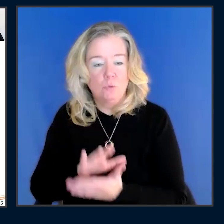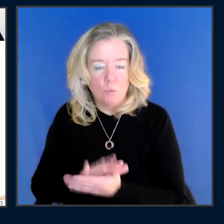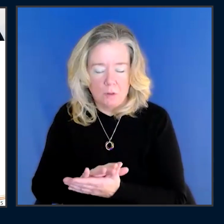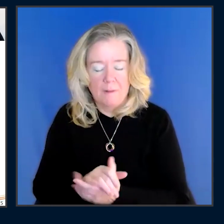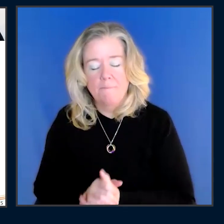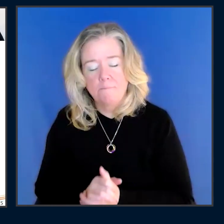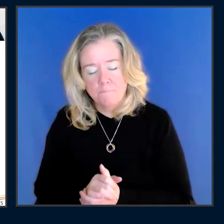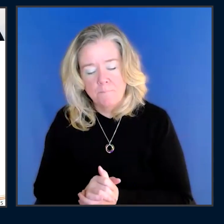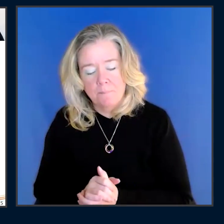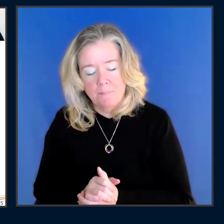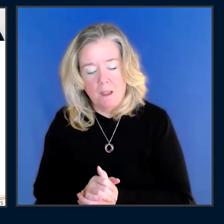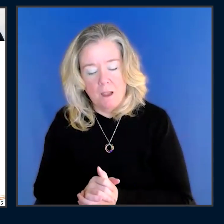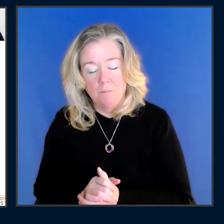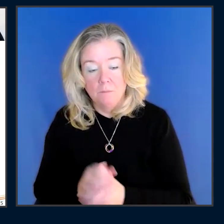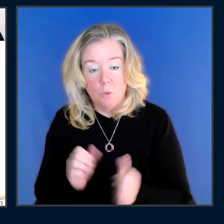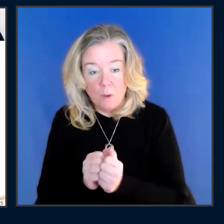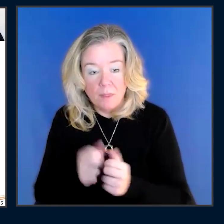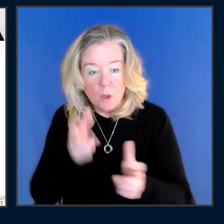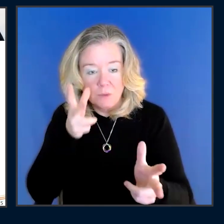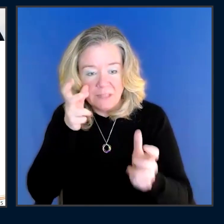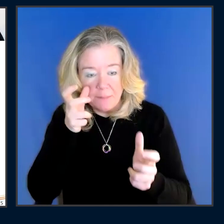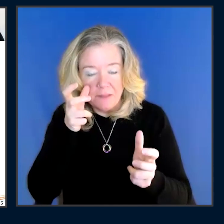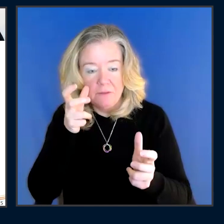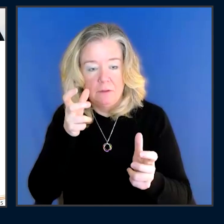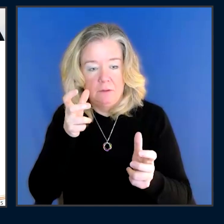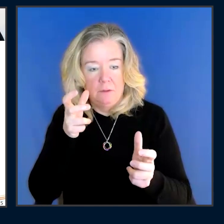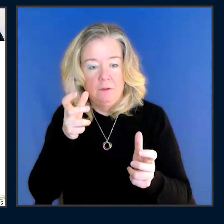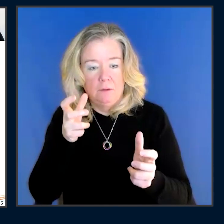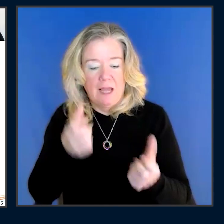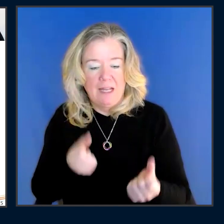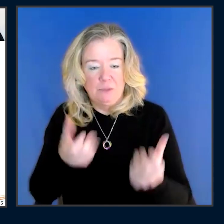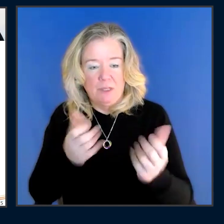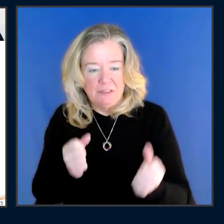both at home and at school, receptively and expressively,